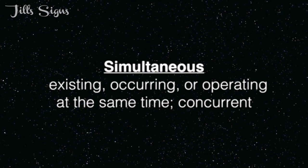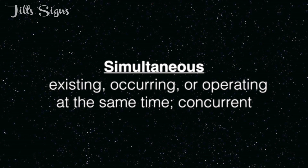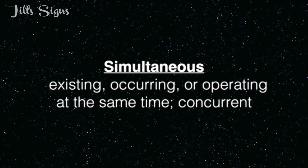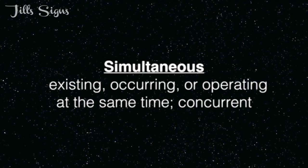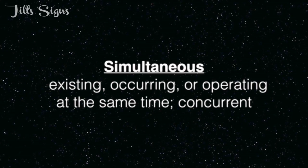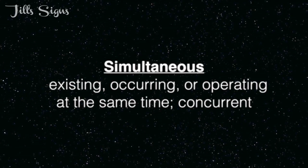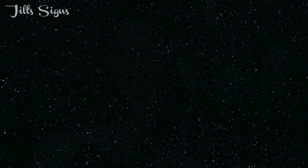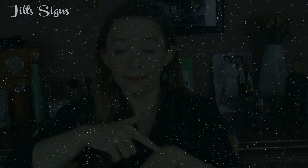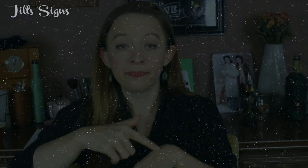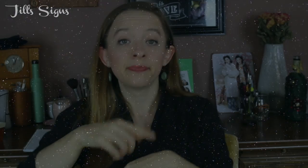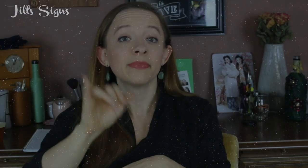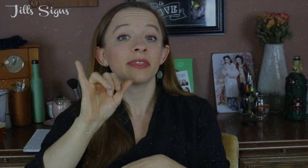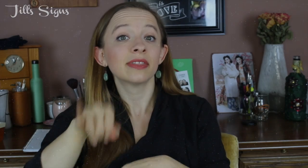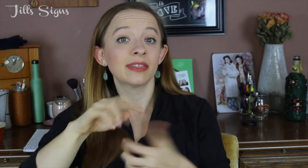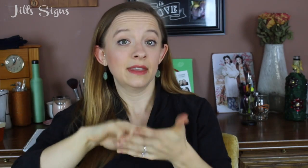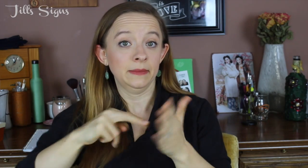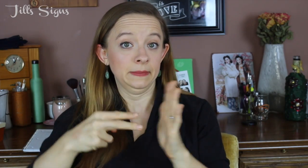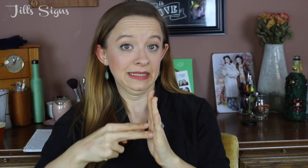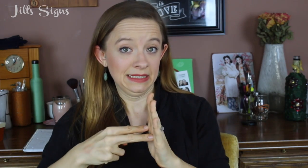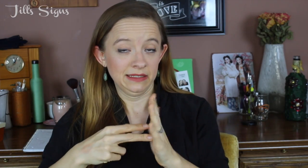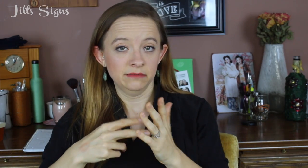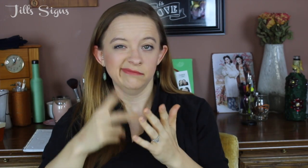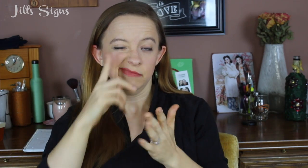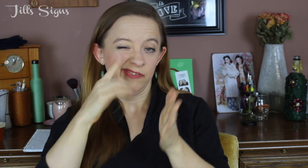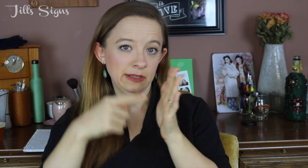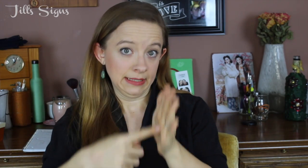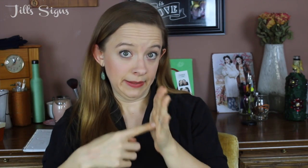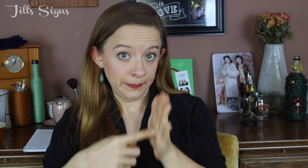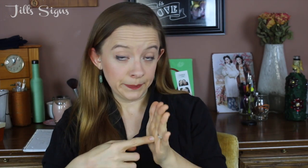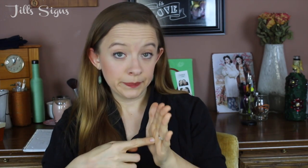So that would mean